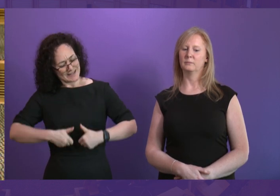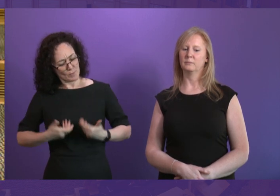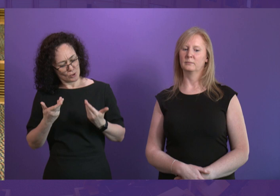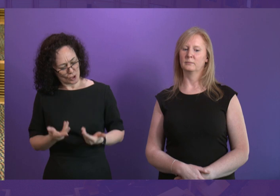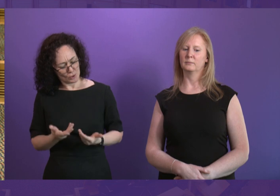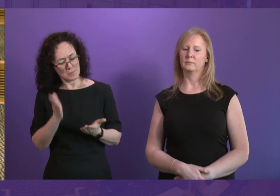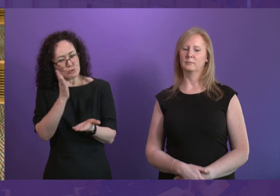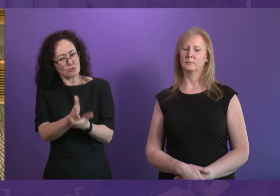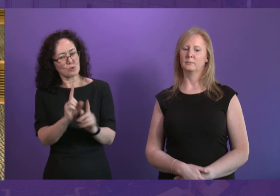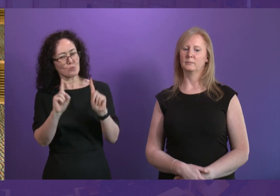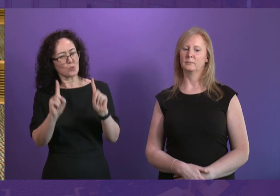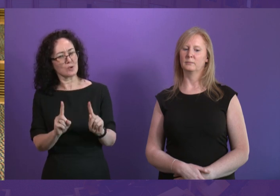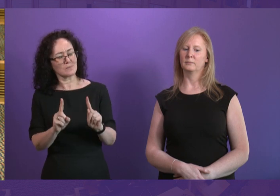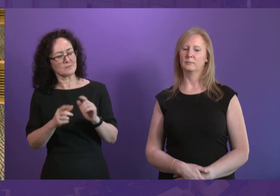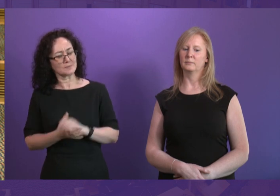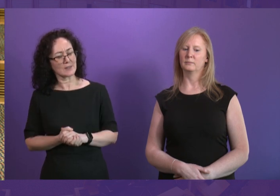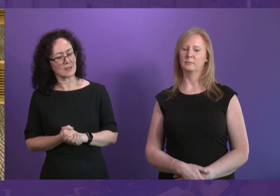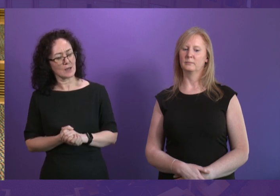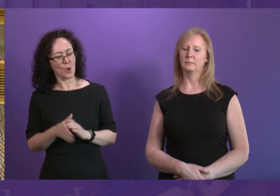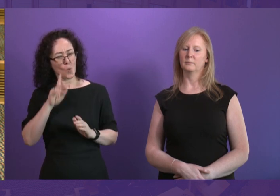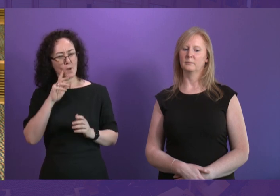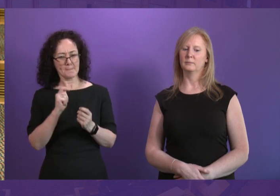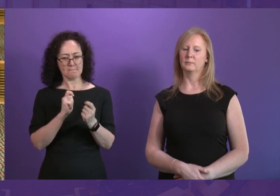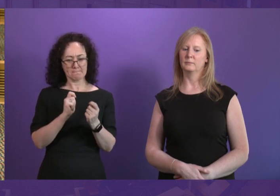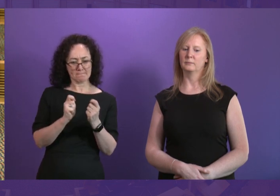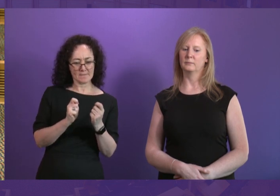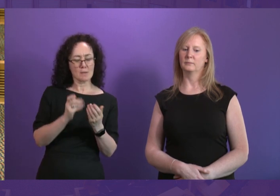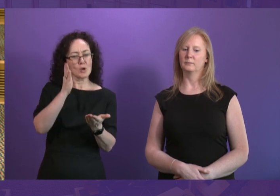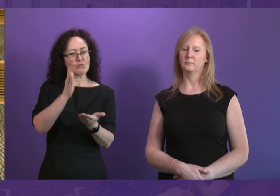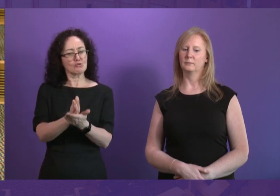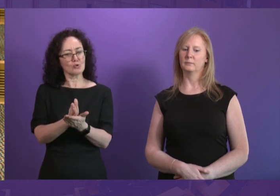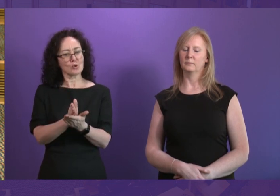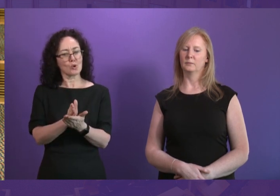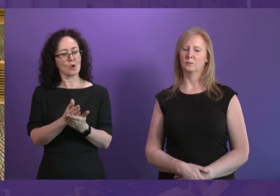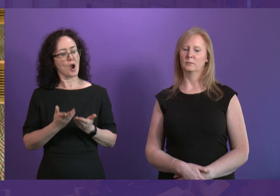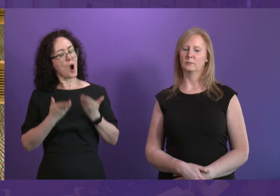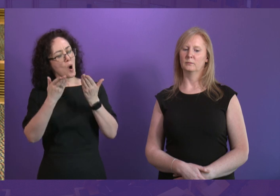ensure that the recast initiative helps those who are seeking to develop tidal energy.